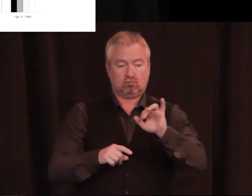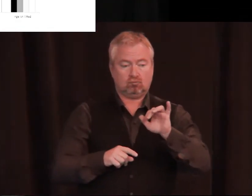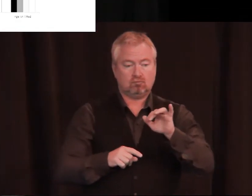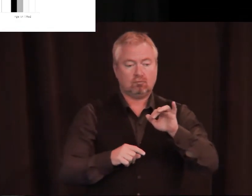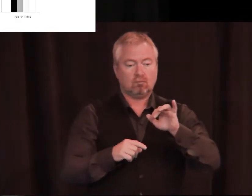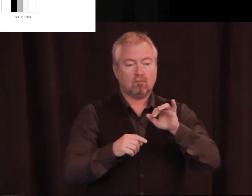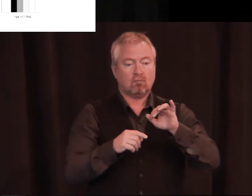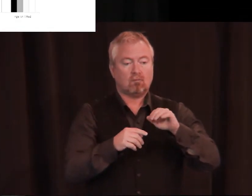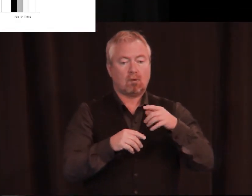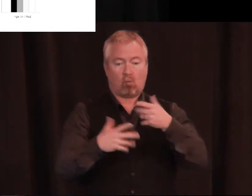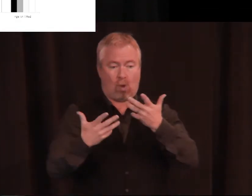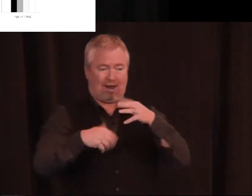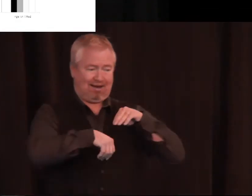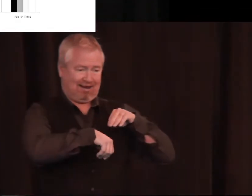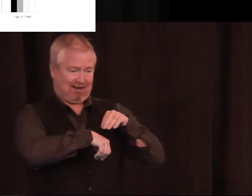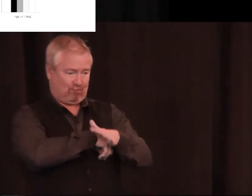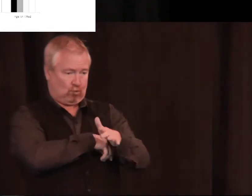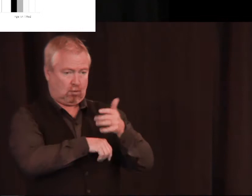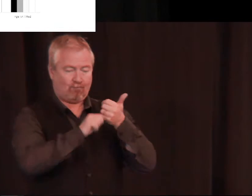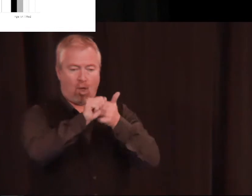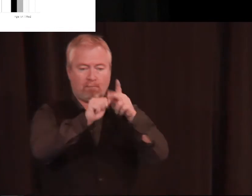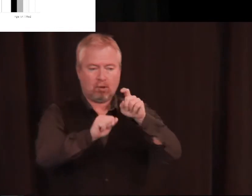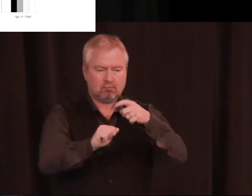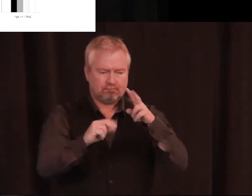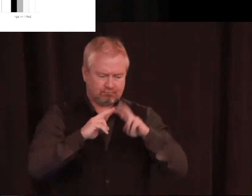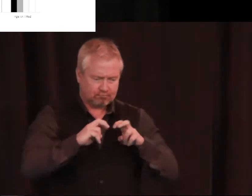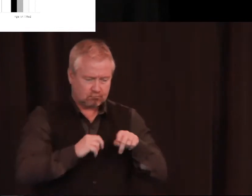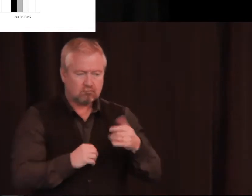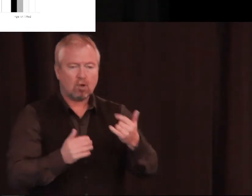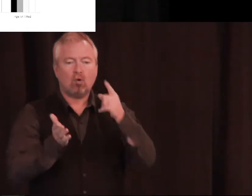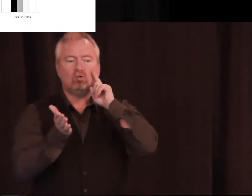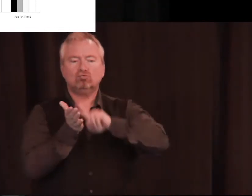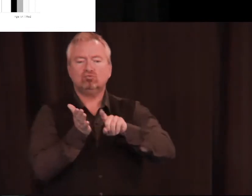When this research has been done in the past, before we had newborn hearing screenings,